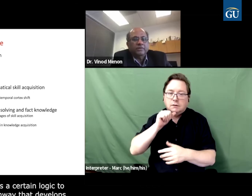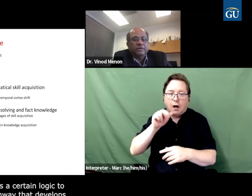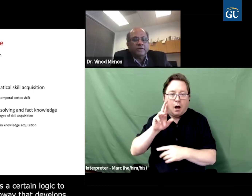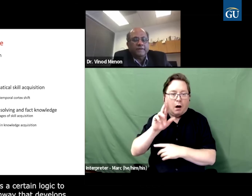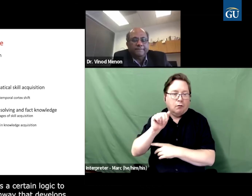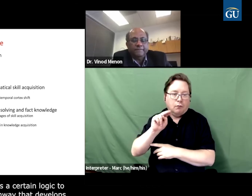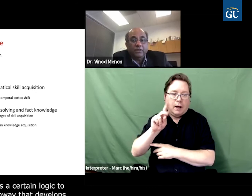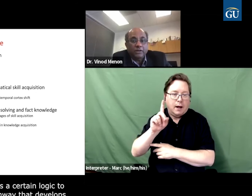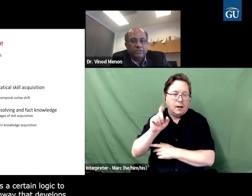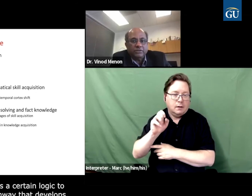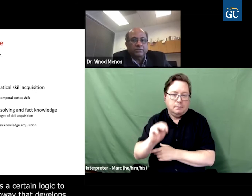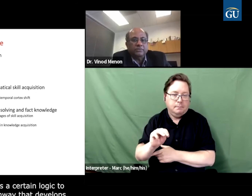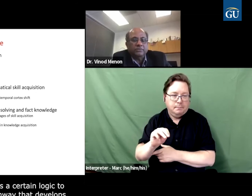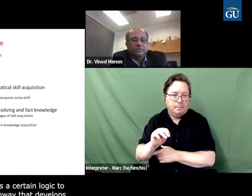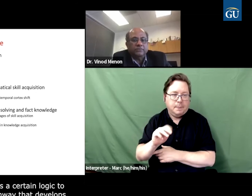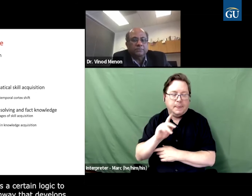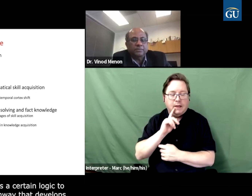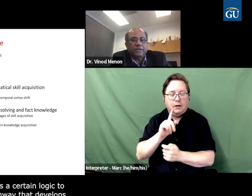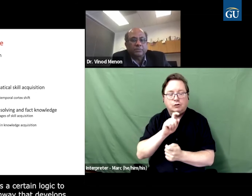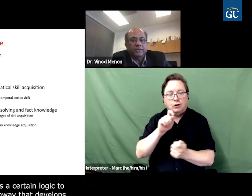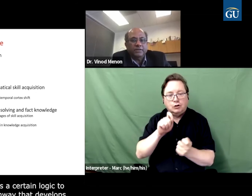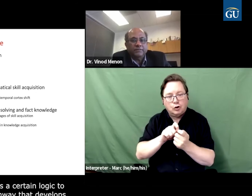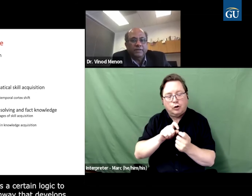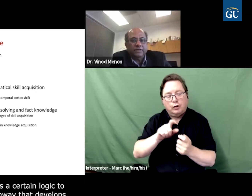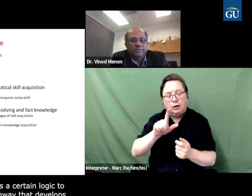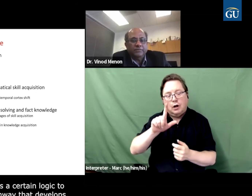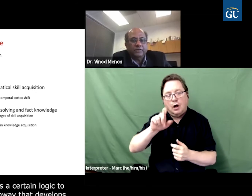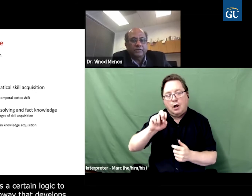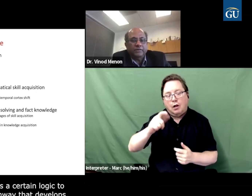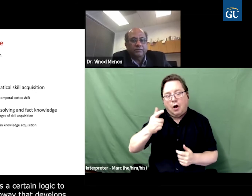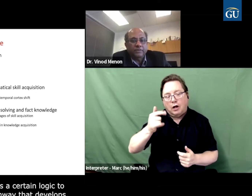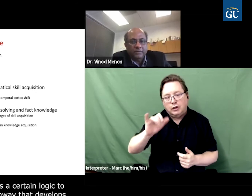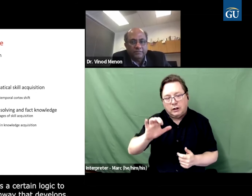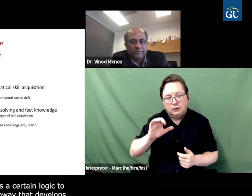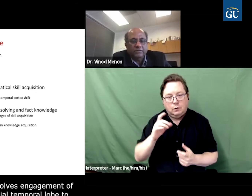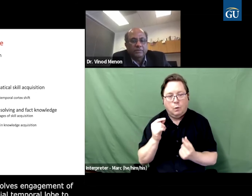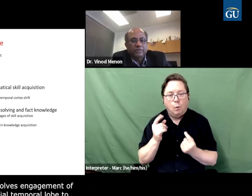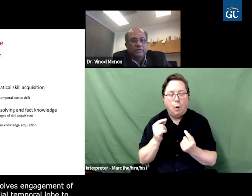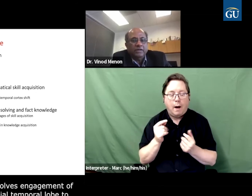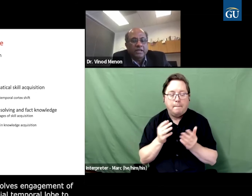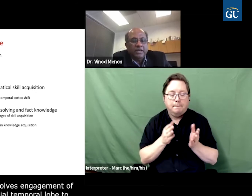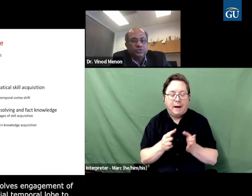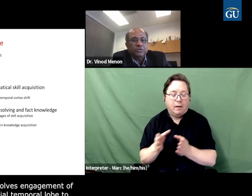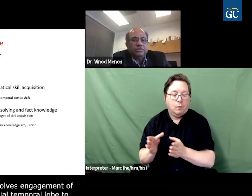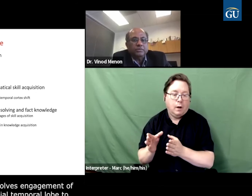certain logic to this pathway that develops and